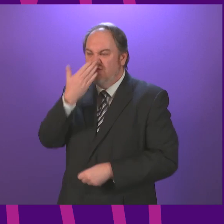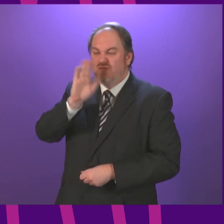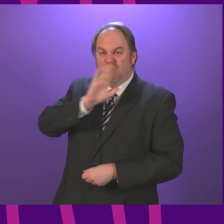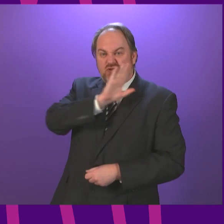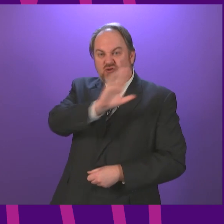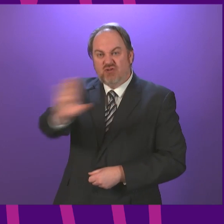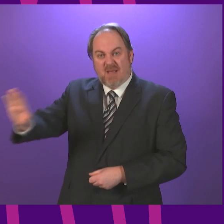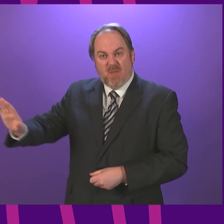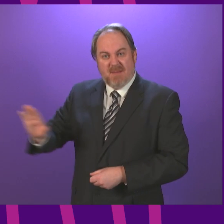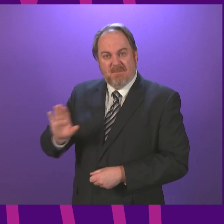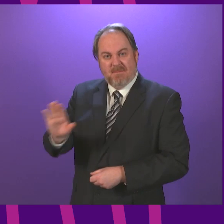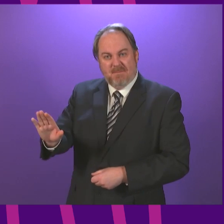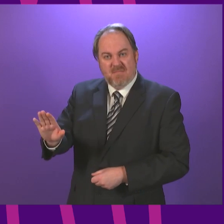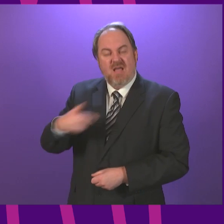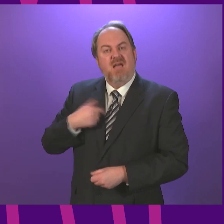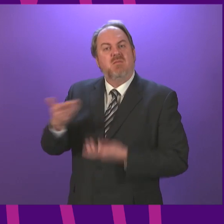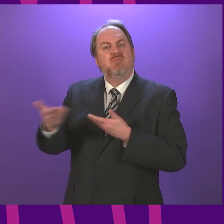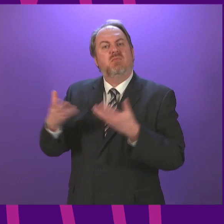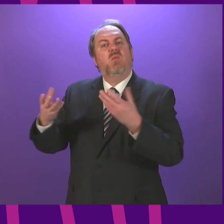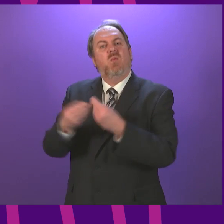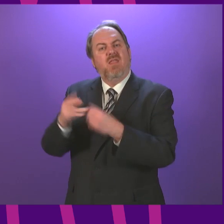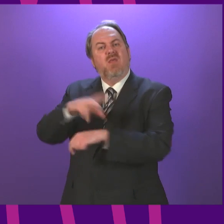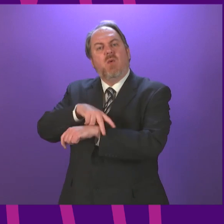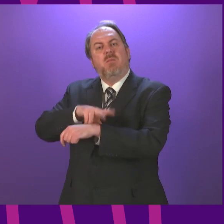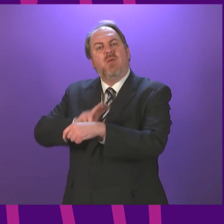I have spoken to the chief constable and senior officers in Police Scotland on a